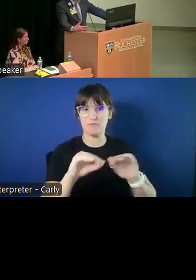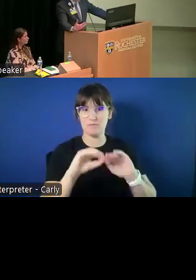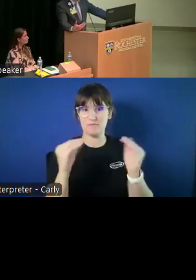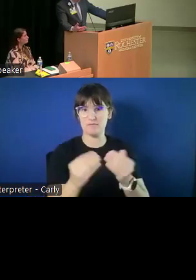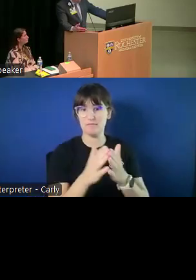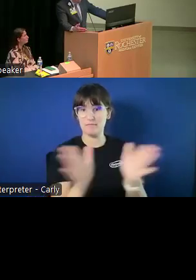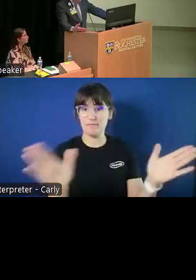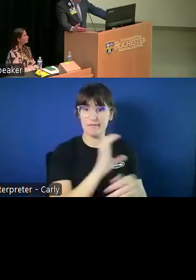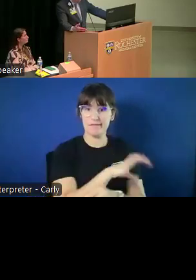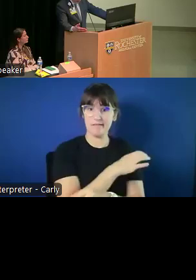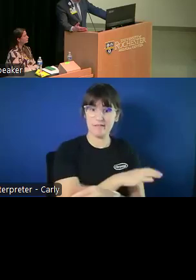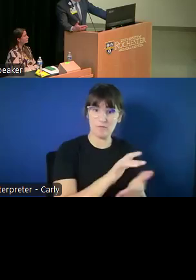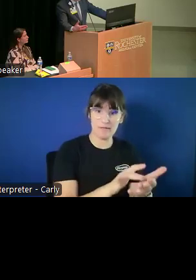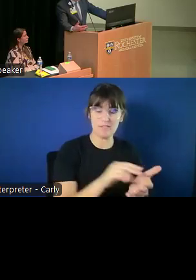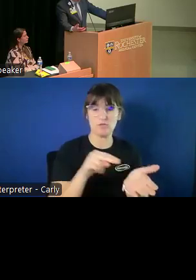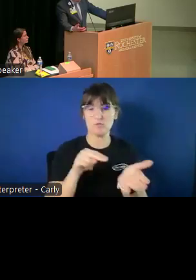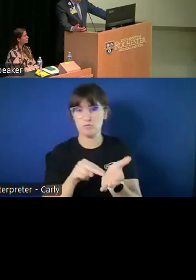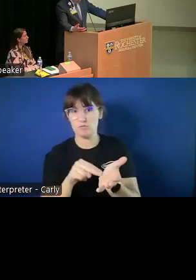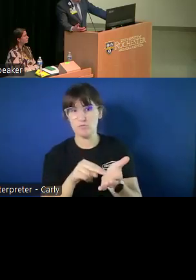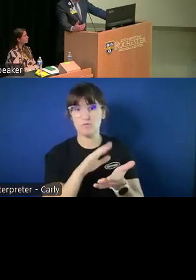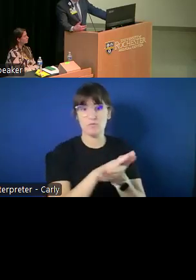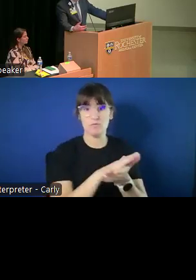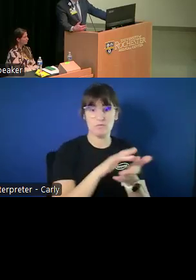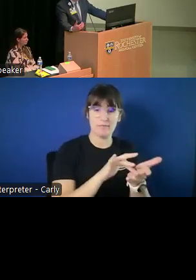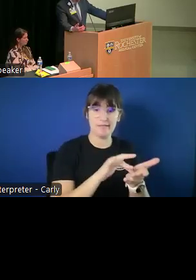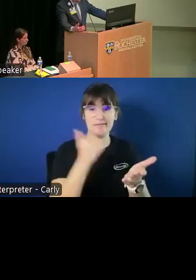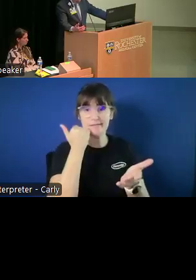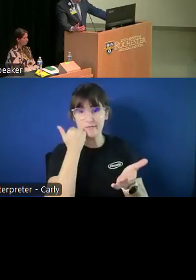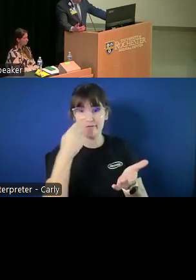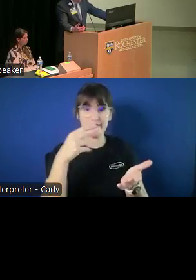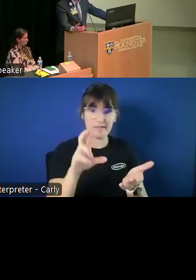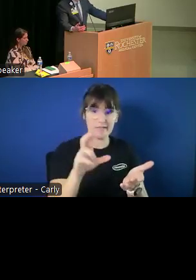medicine to professional nursing school of medicine and dentistry HR patient experience